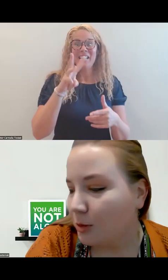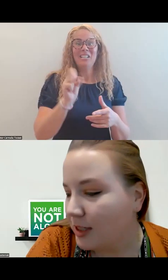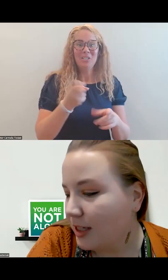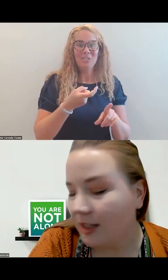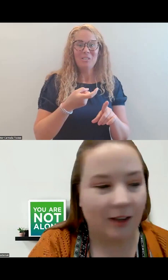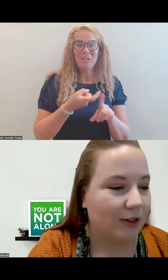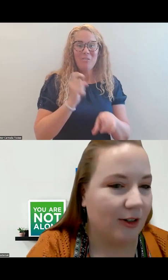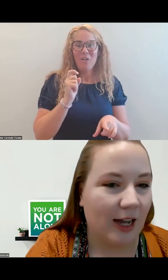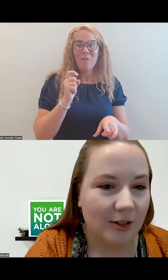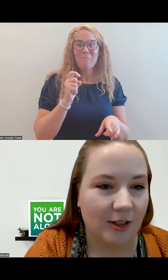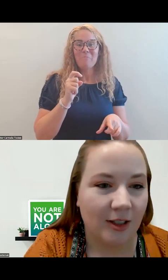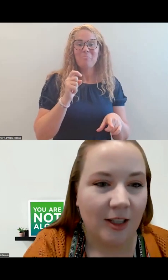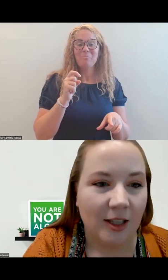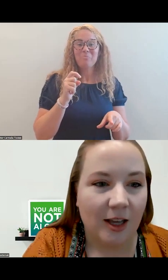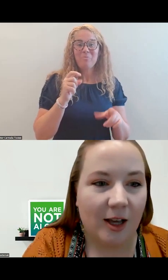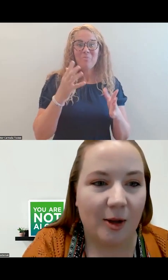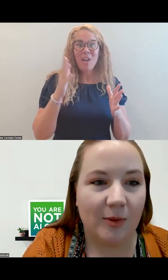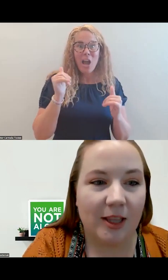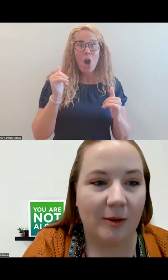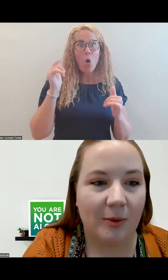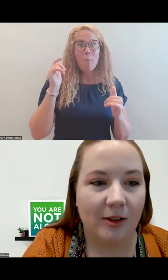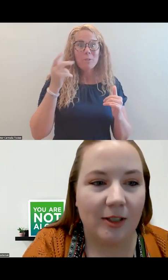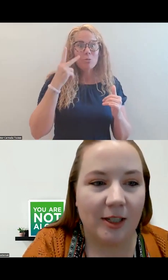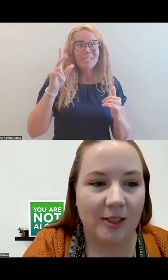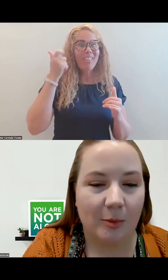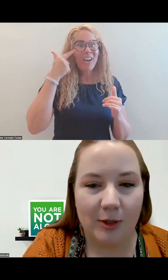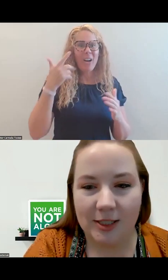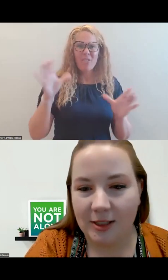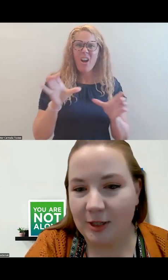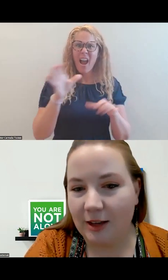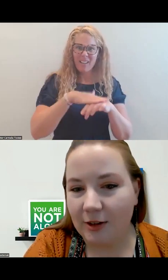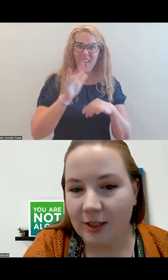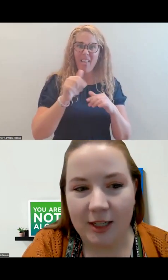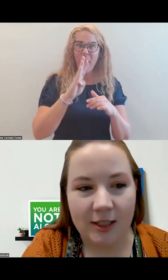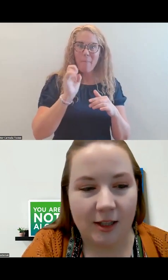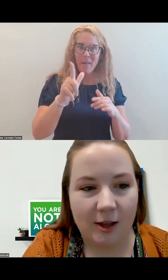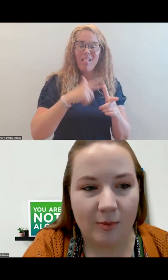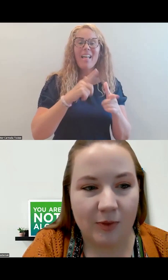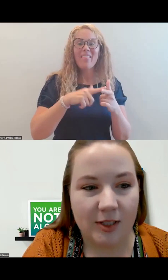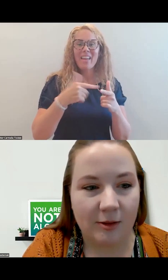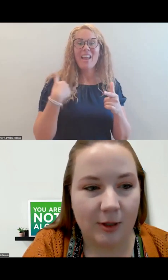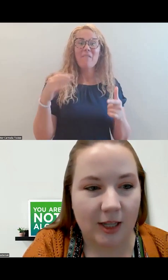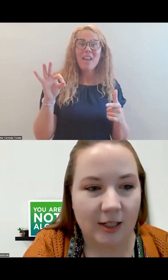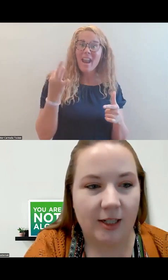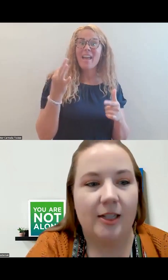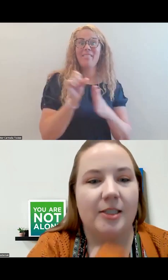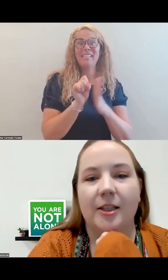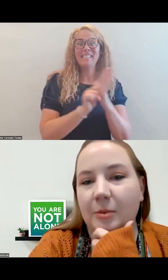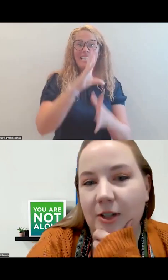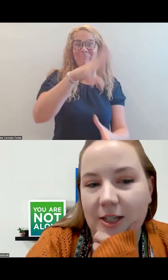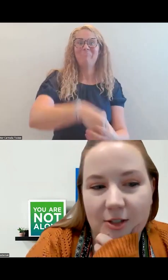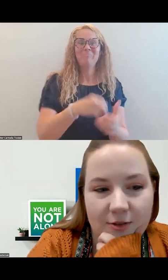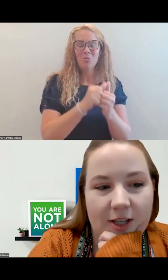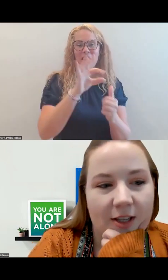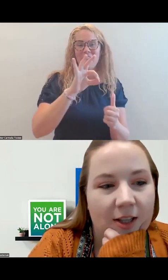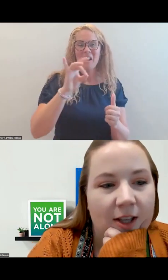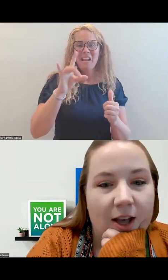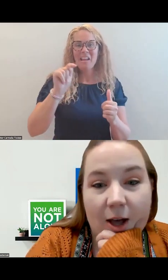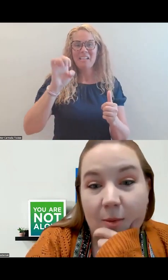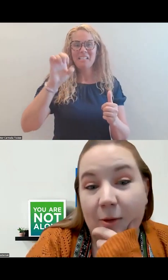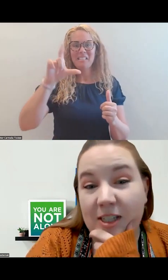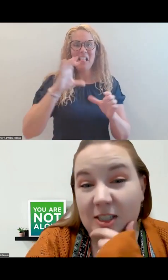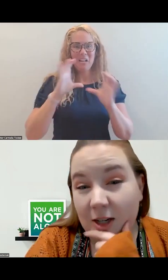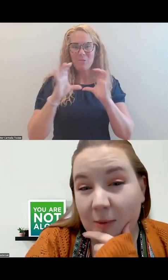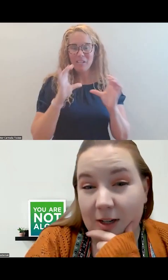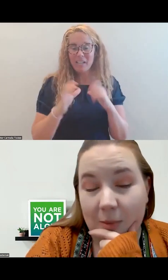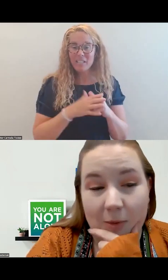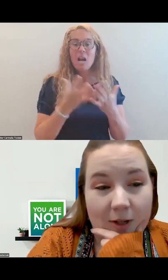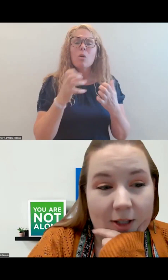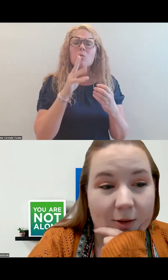HOPE TO SEE THE GLOVE NOR ACT ON THAT. I WANT TO TALK ABOUT A COUPLE OF OTHER